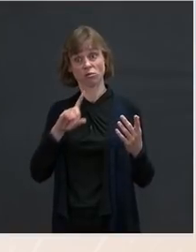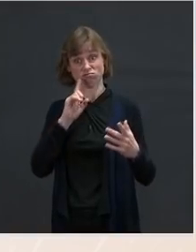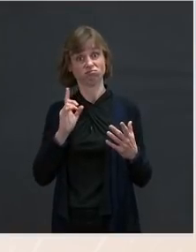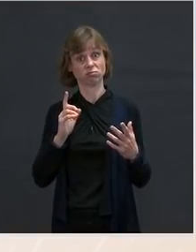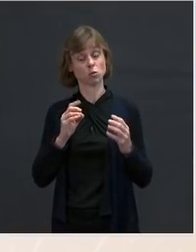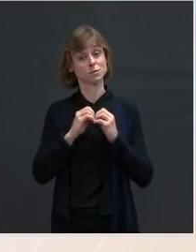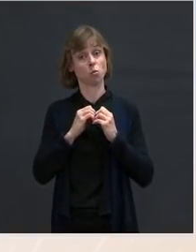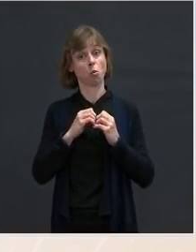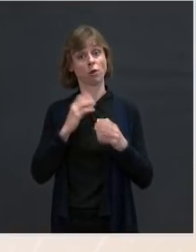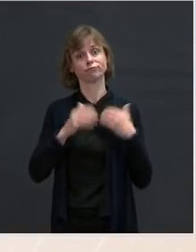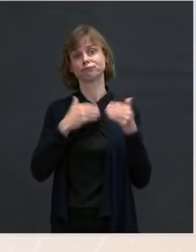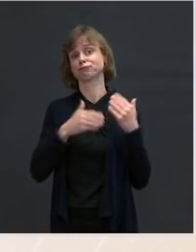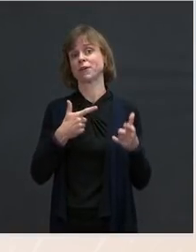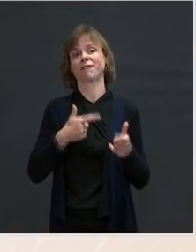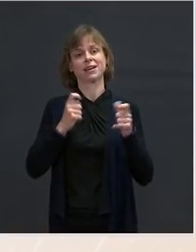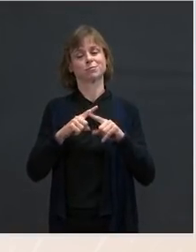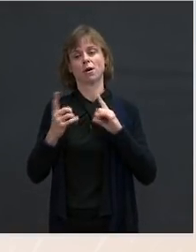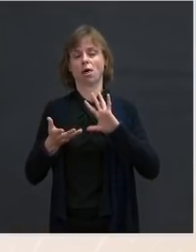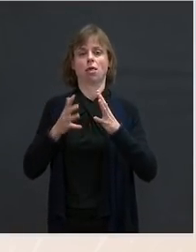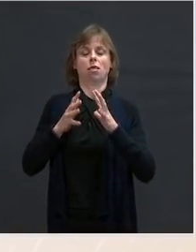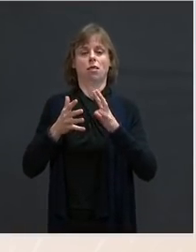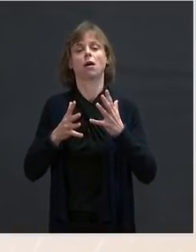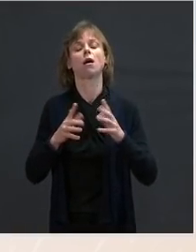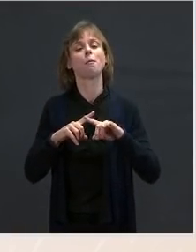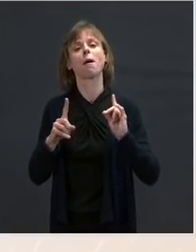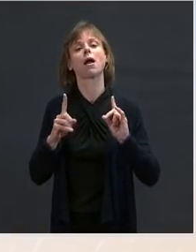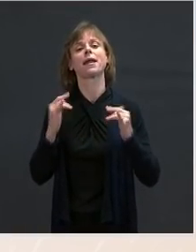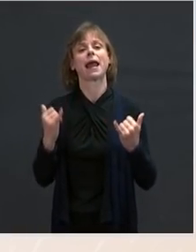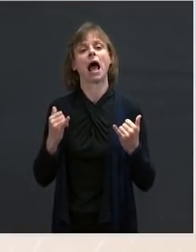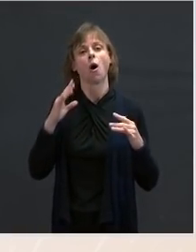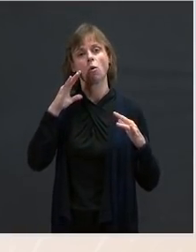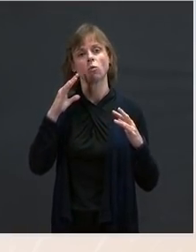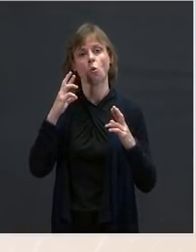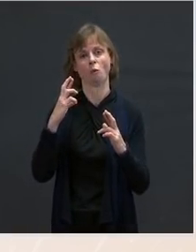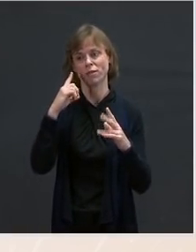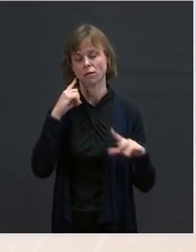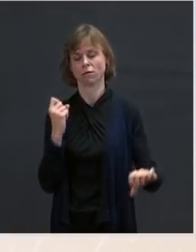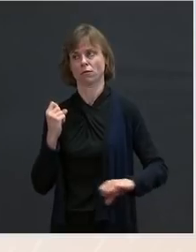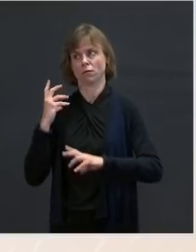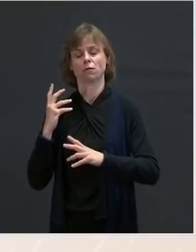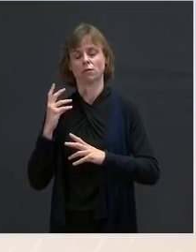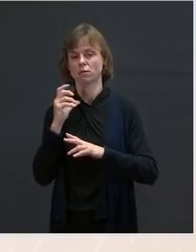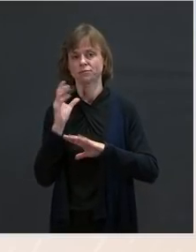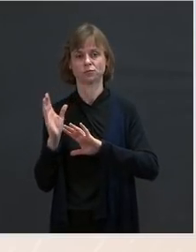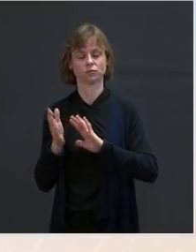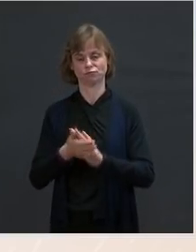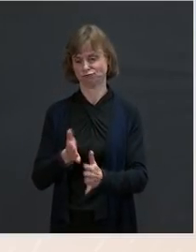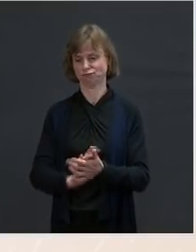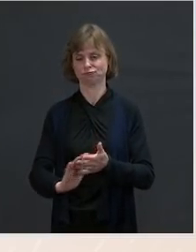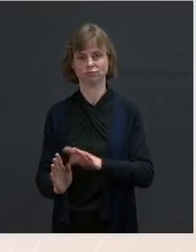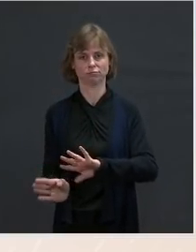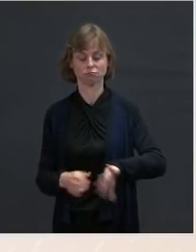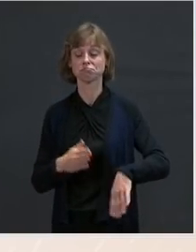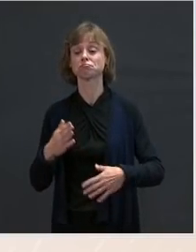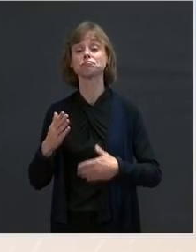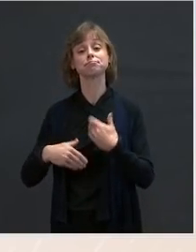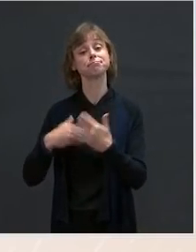Our view is that we've hopefully moved past that. We've seen a number of our nominees move forward over the past couple of weeks,